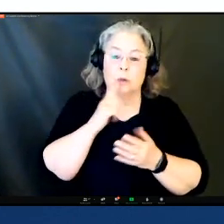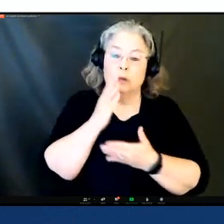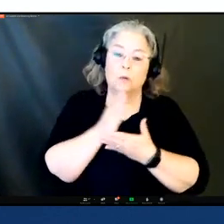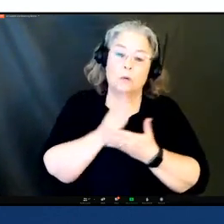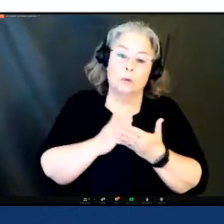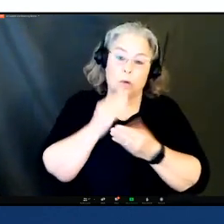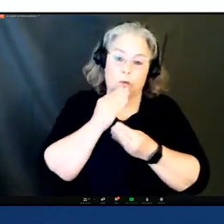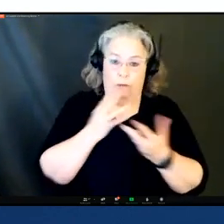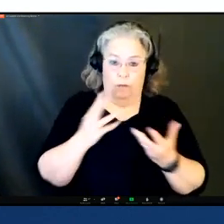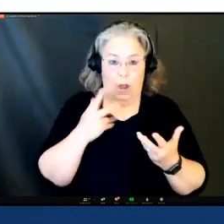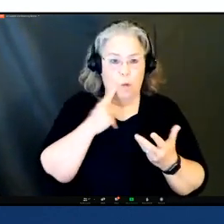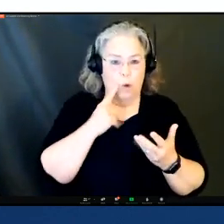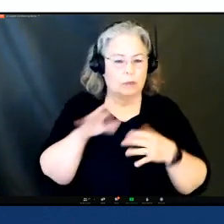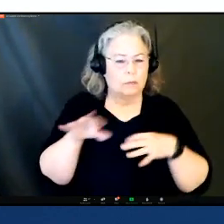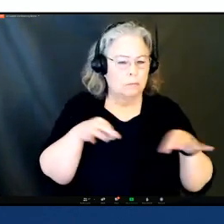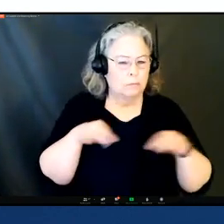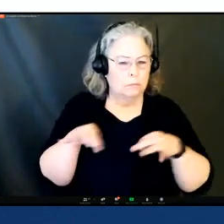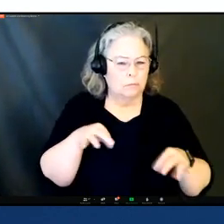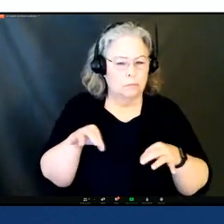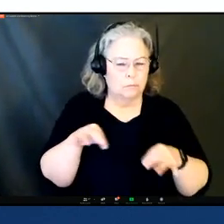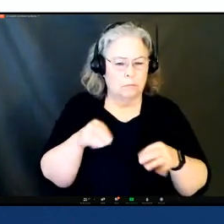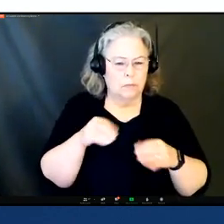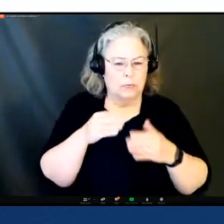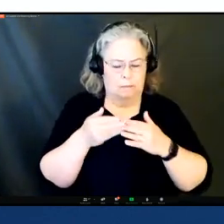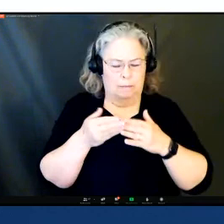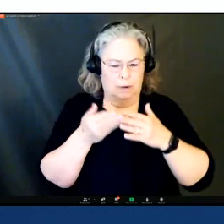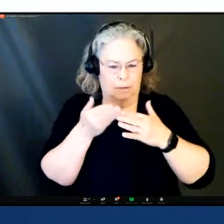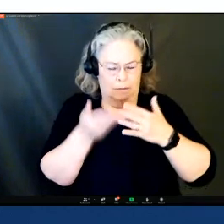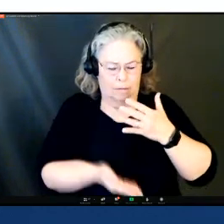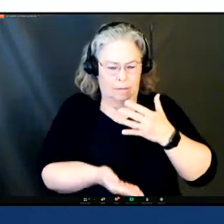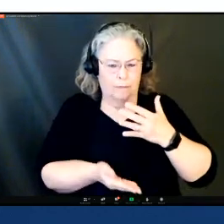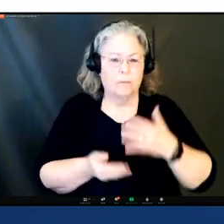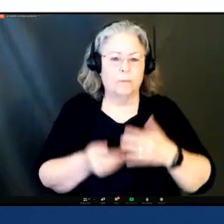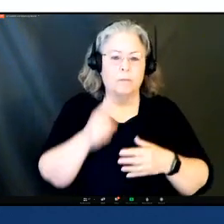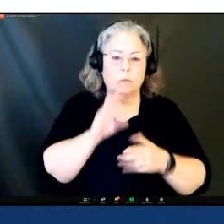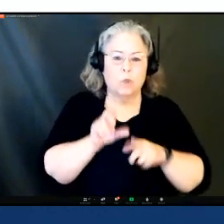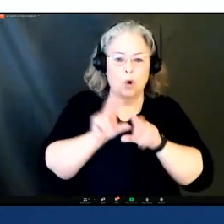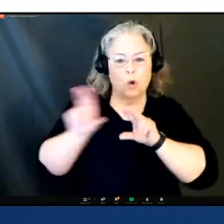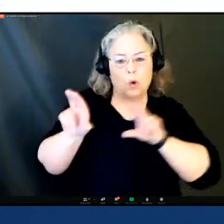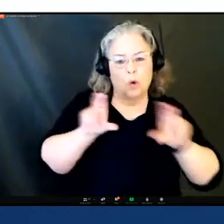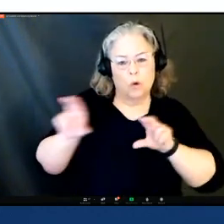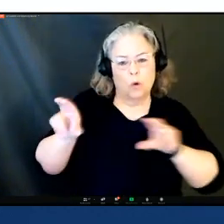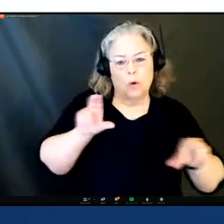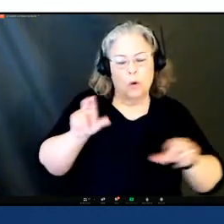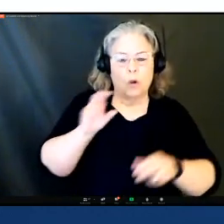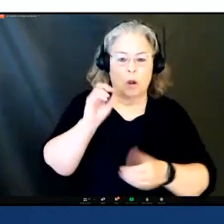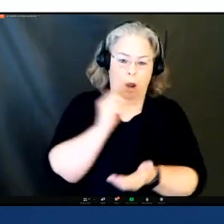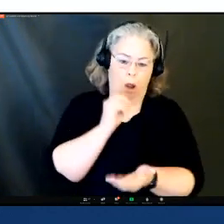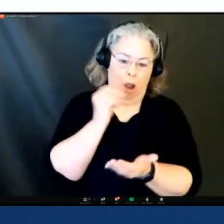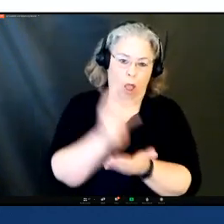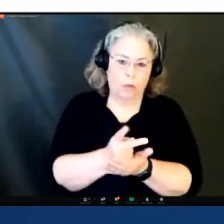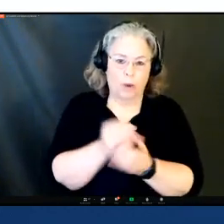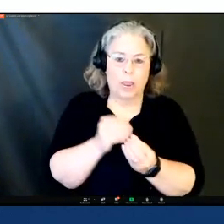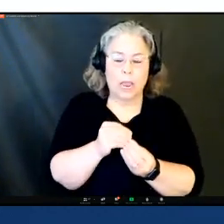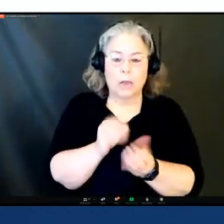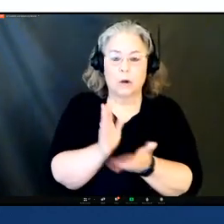information that I'll be going over in the following sections appropriations mean the authorization in the budget to spend the money.